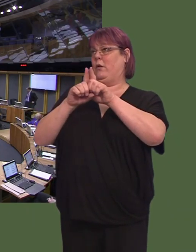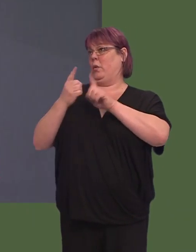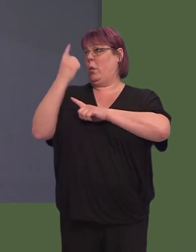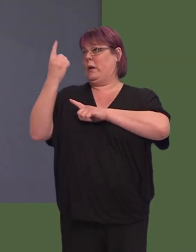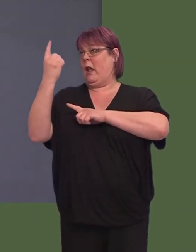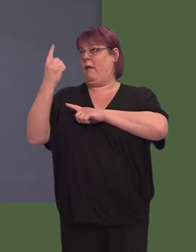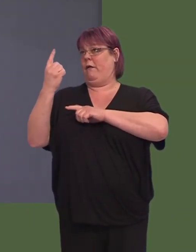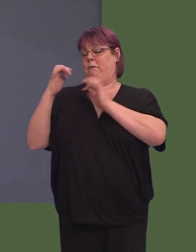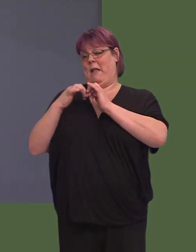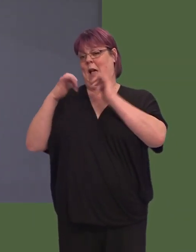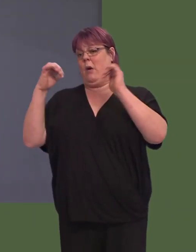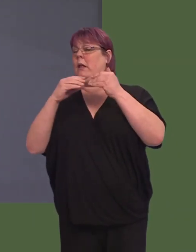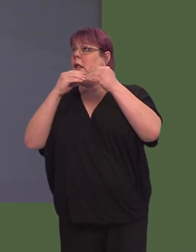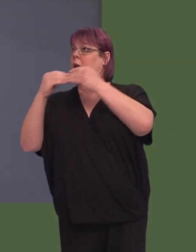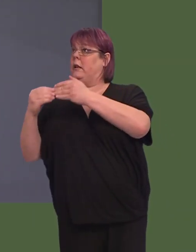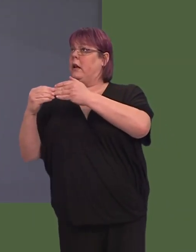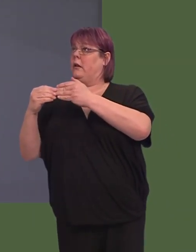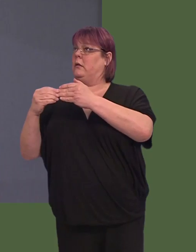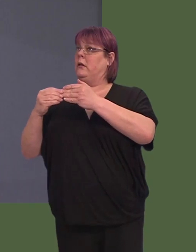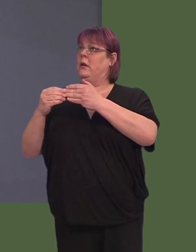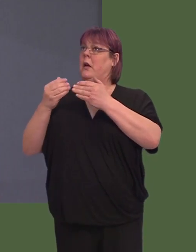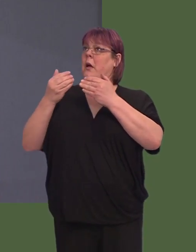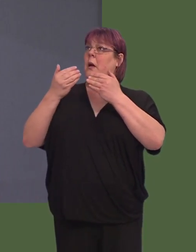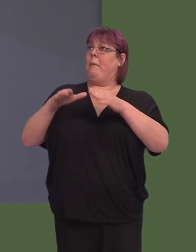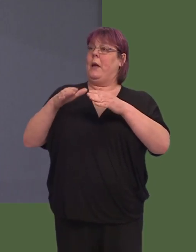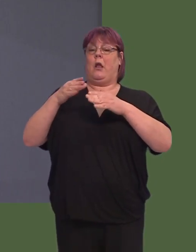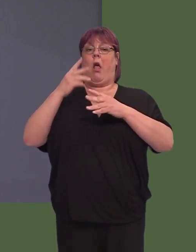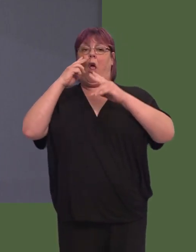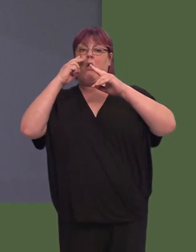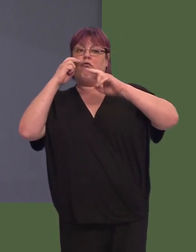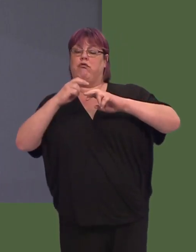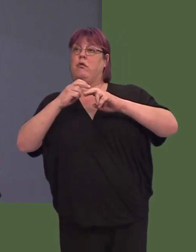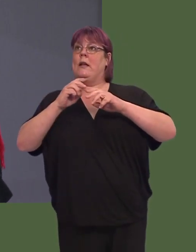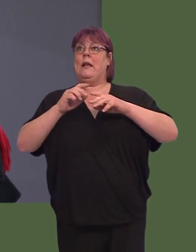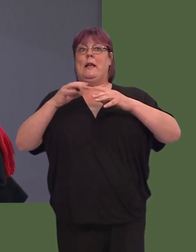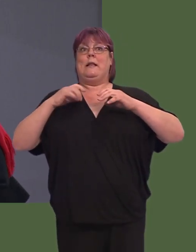OAQ51827 Julie James AM: The survey provides a wealth